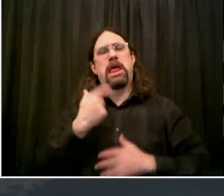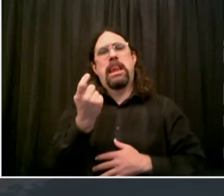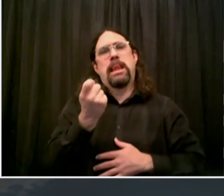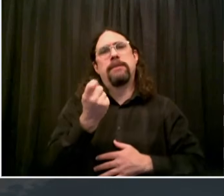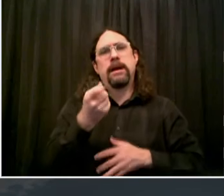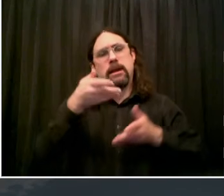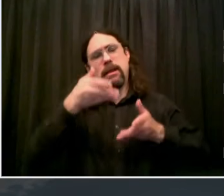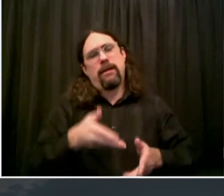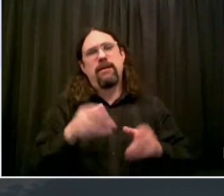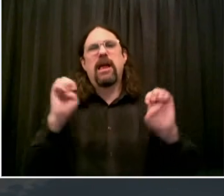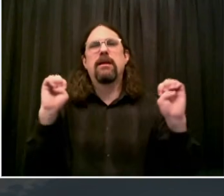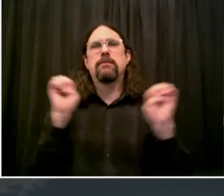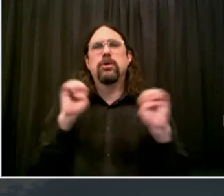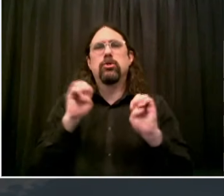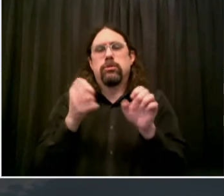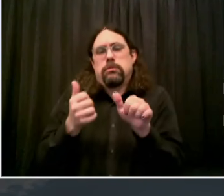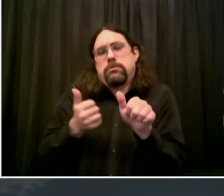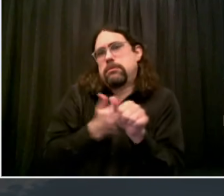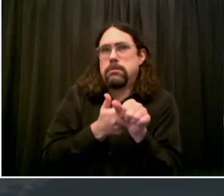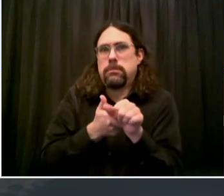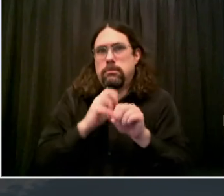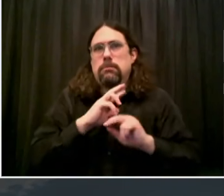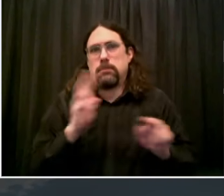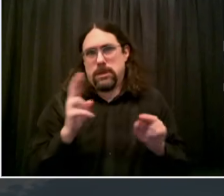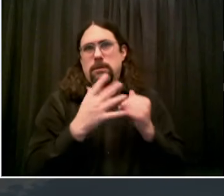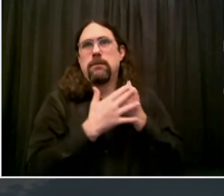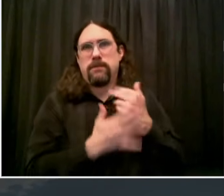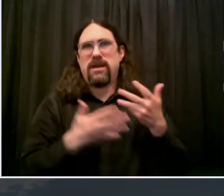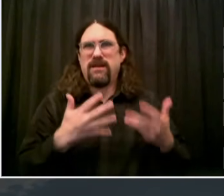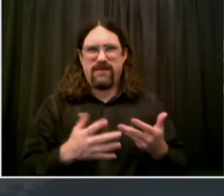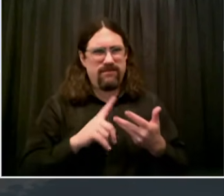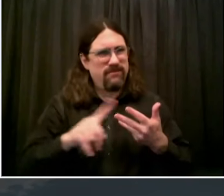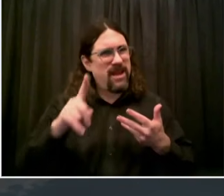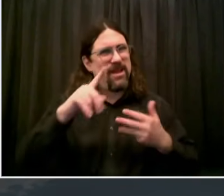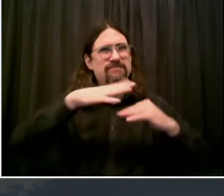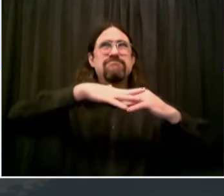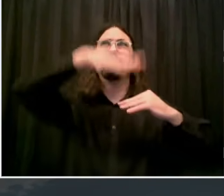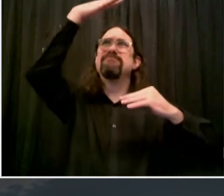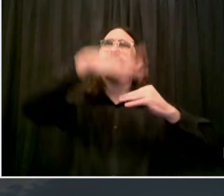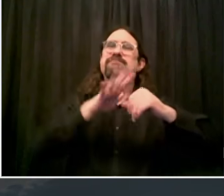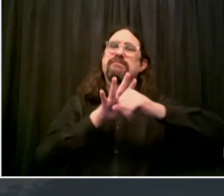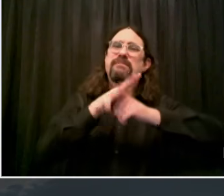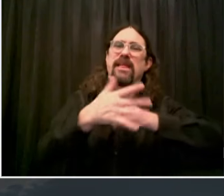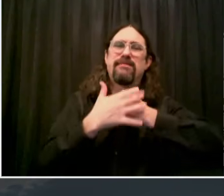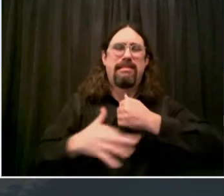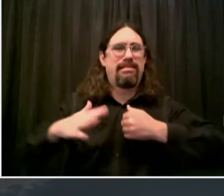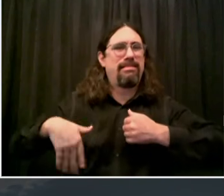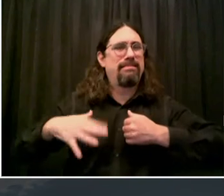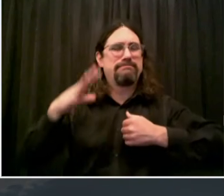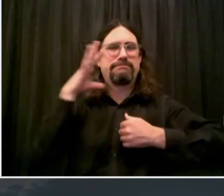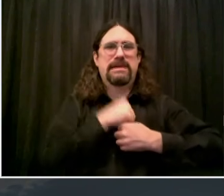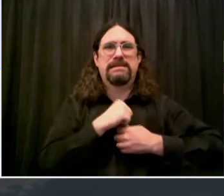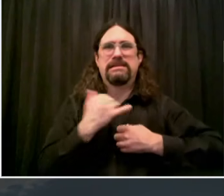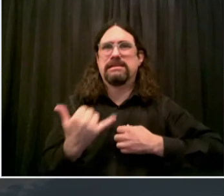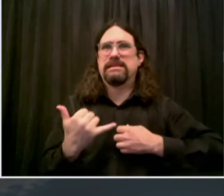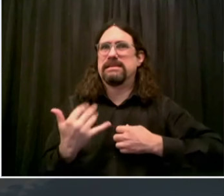THEY'RE ALL PRACTICING VERY CAREFULLY CONSERVATION PRACTICES. I KNOW OUR PUBLIC HOSPITALS ARE